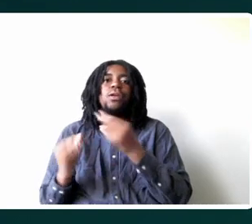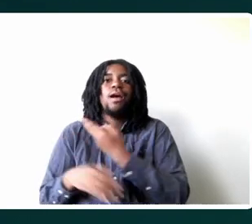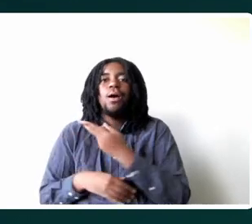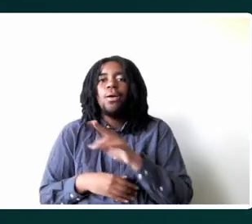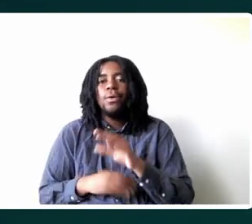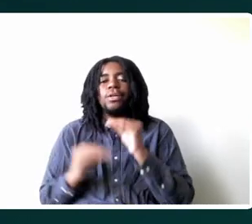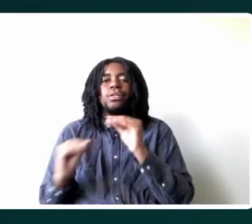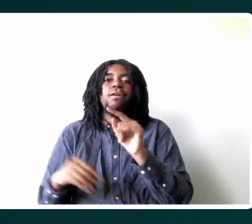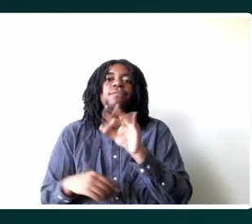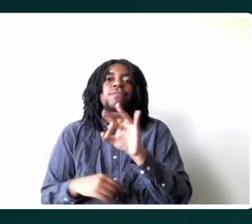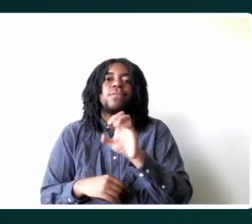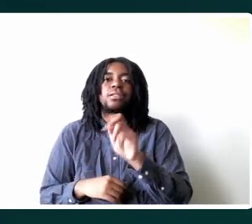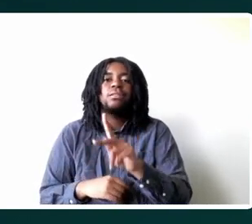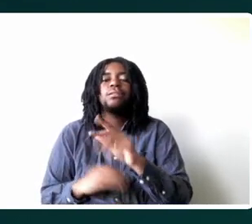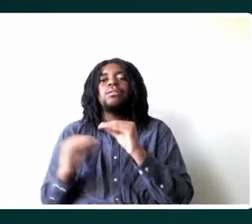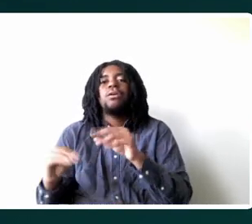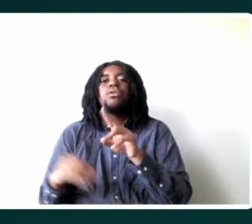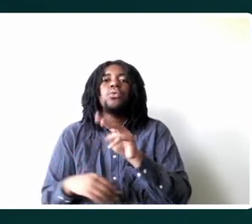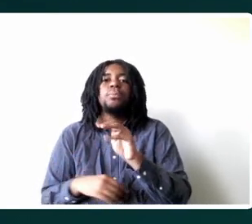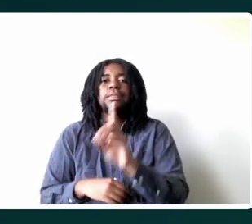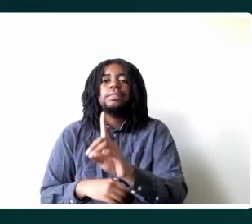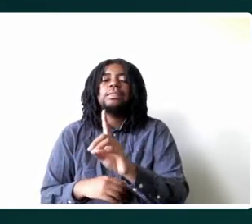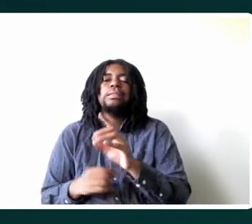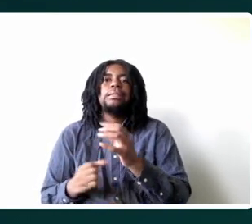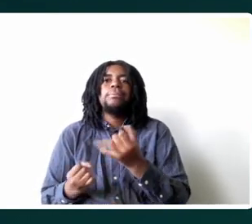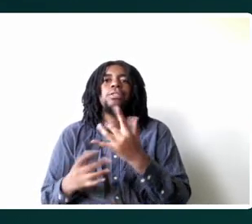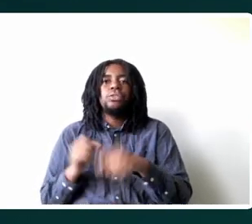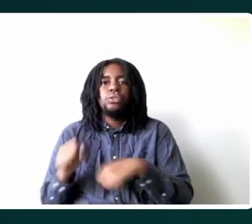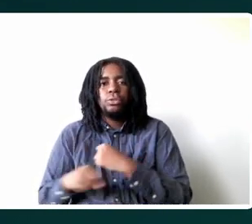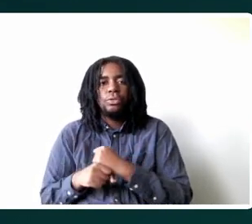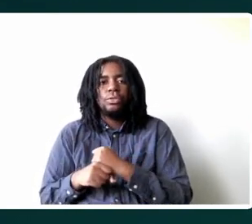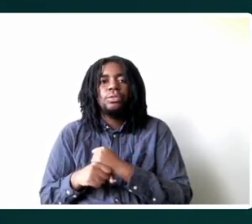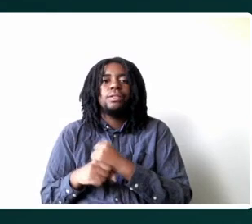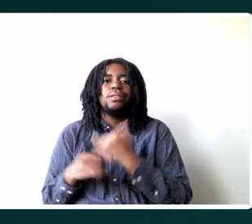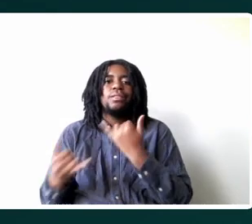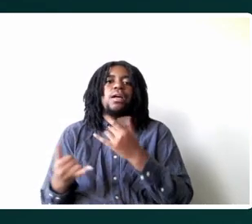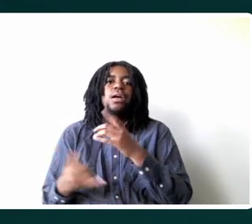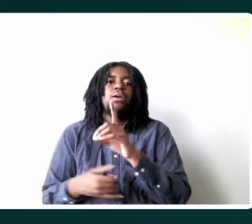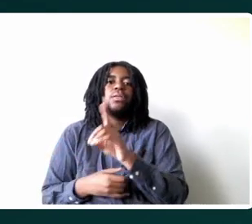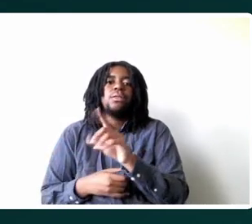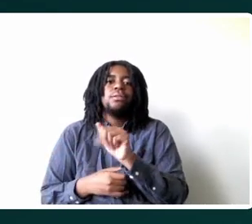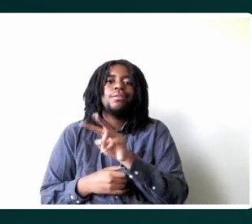of Maryland for many years, where there's now the David Driskell Center; Alma Thomas,